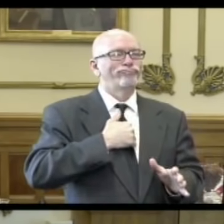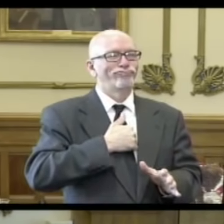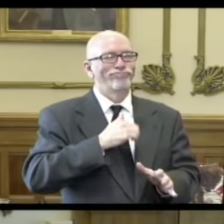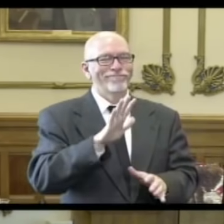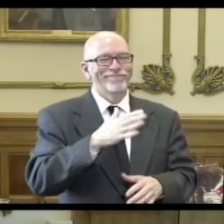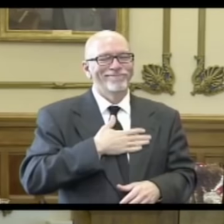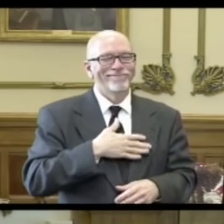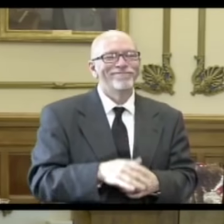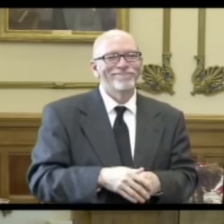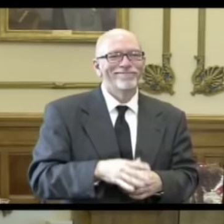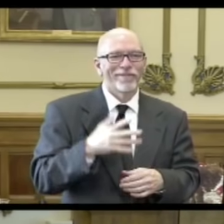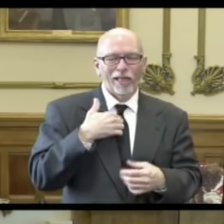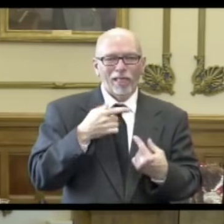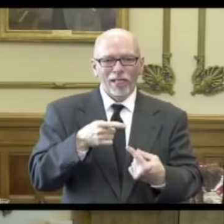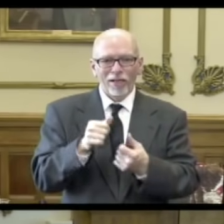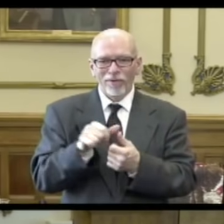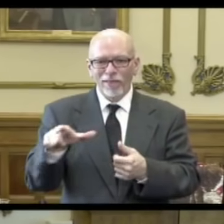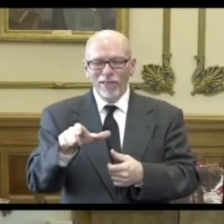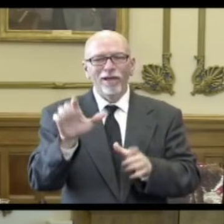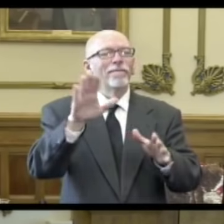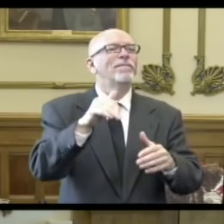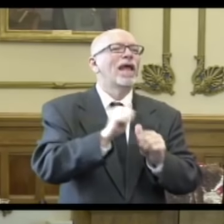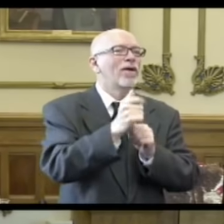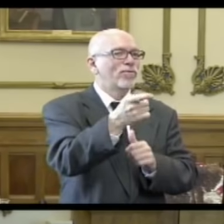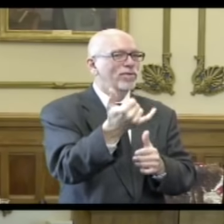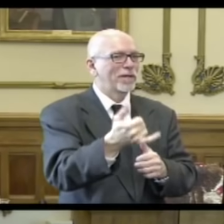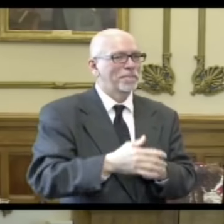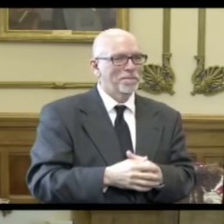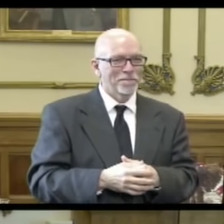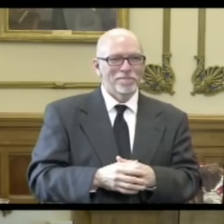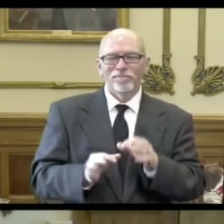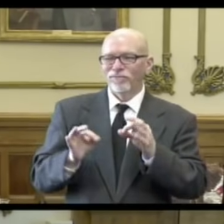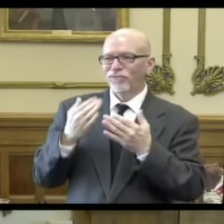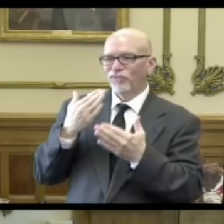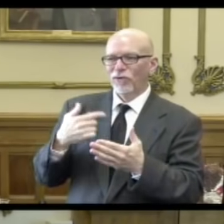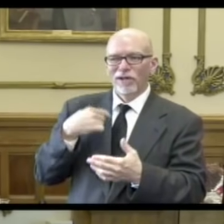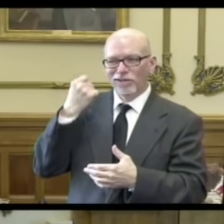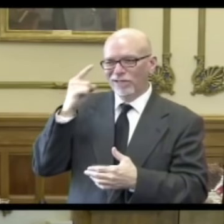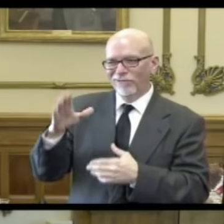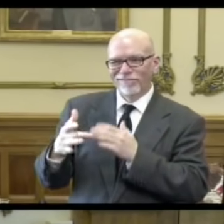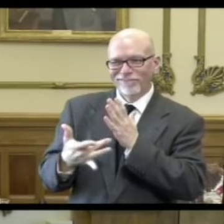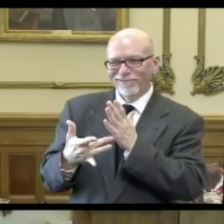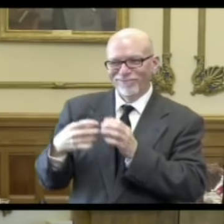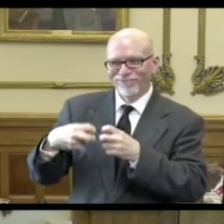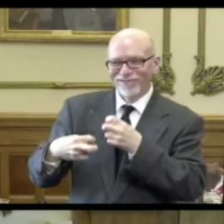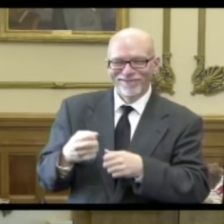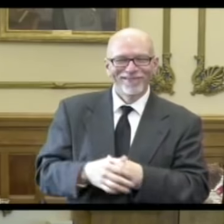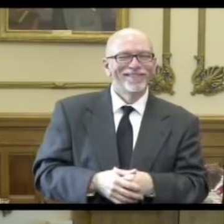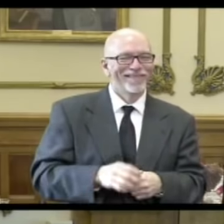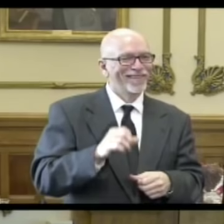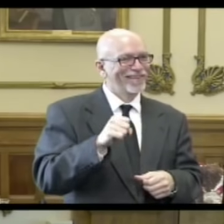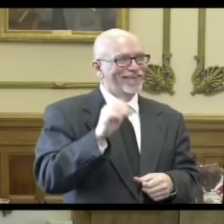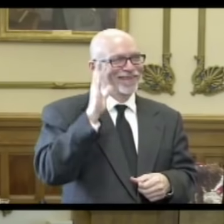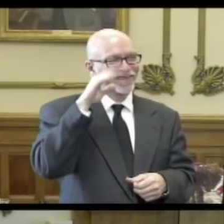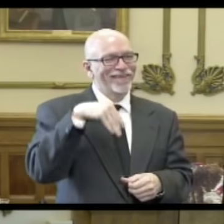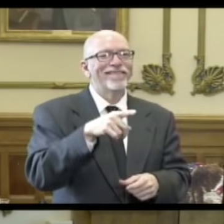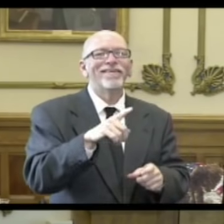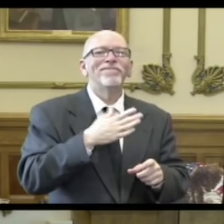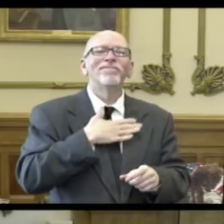GOOD AFTERNOON STEVE. STEVE YOU HAVE TO AND YOU YOUR OWN MICROPHONE. SORRY A TECHNICAL DIFFICULTIES THERE FOR SECOND